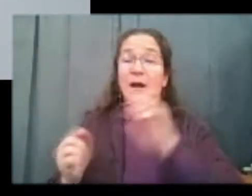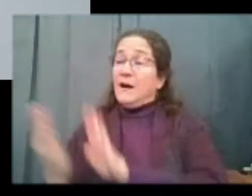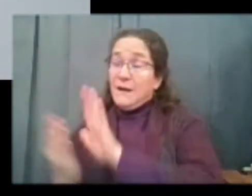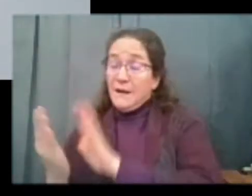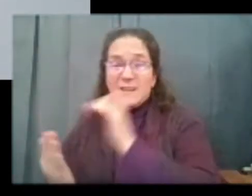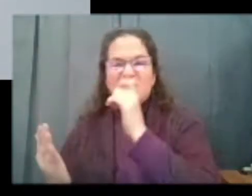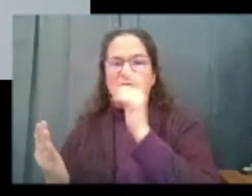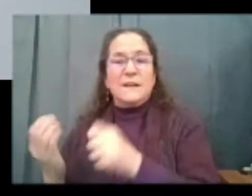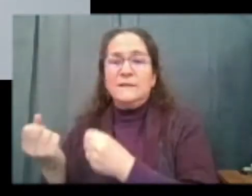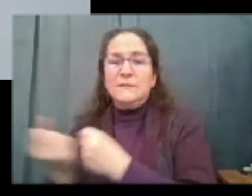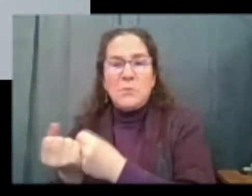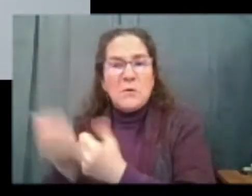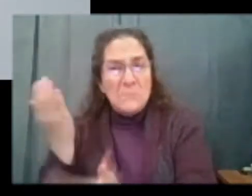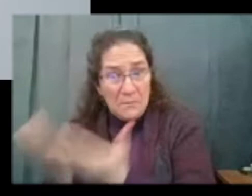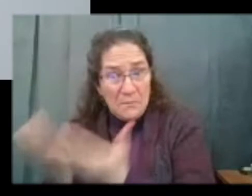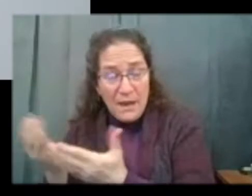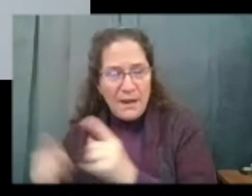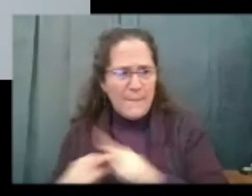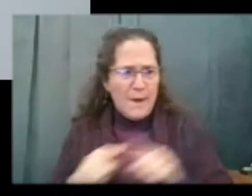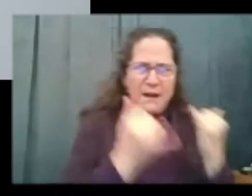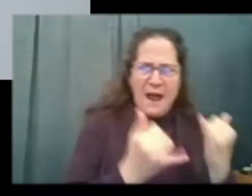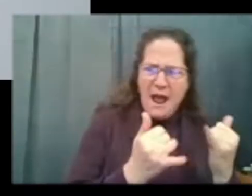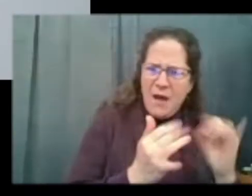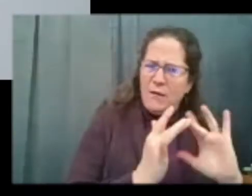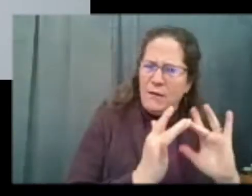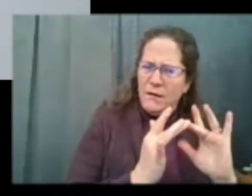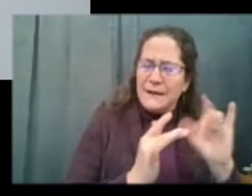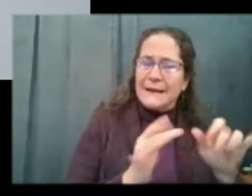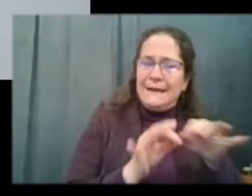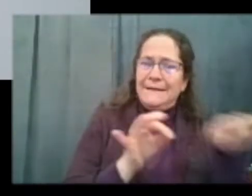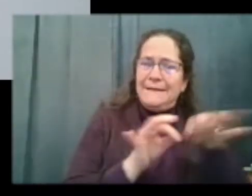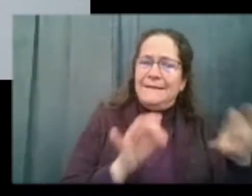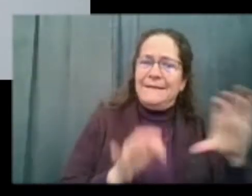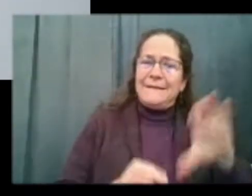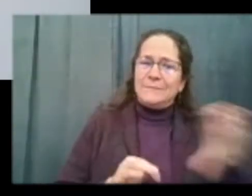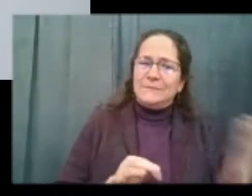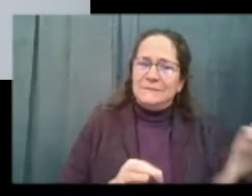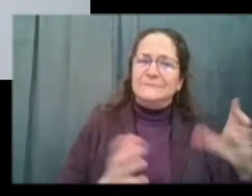but now we find that they need captions in the virtual environment.